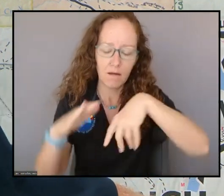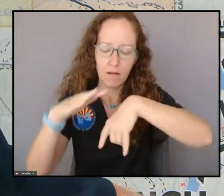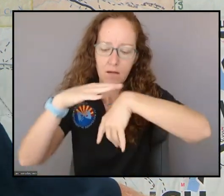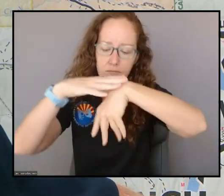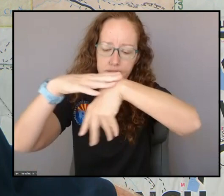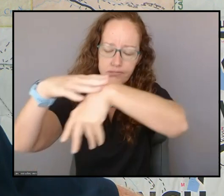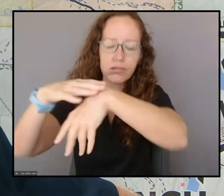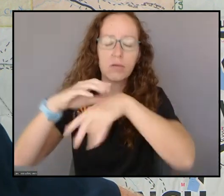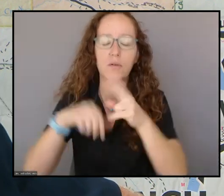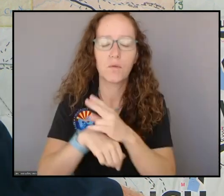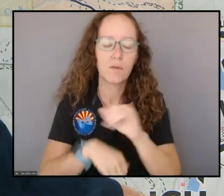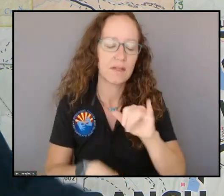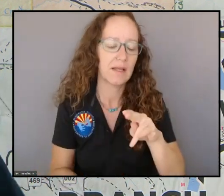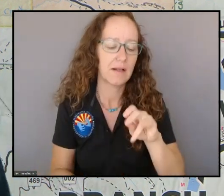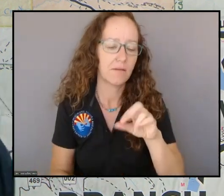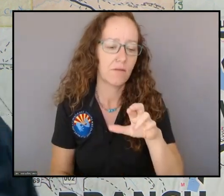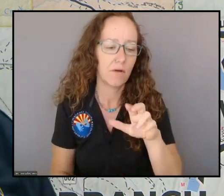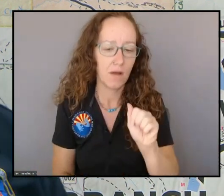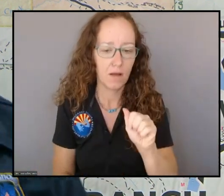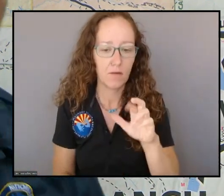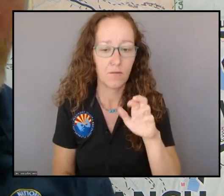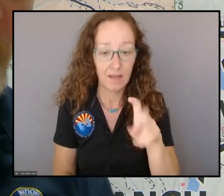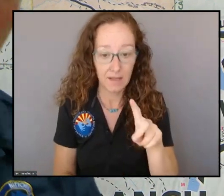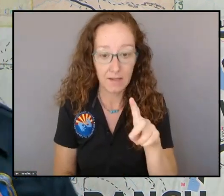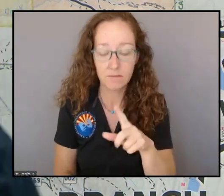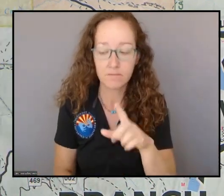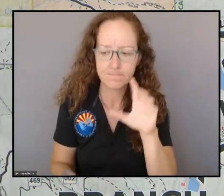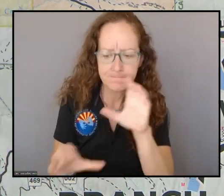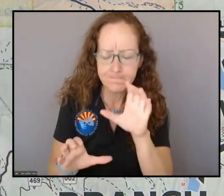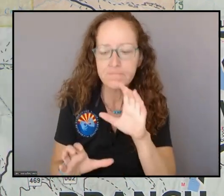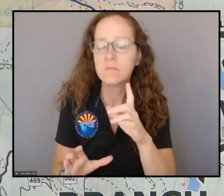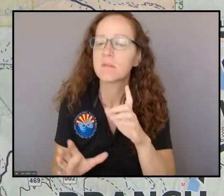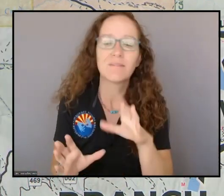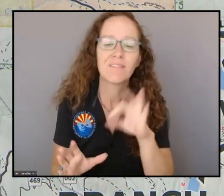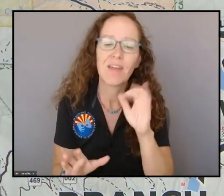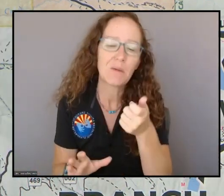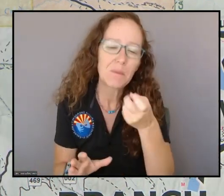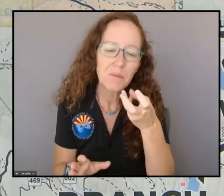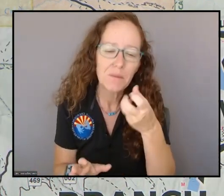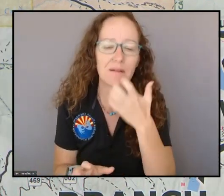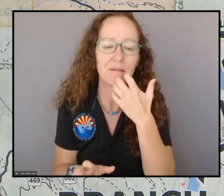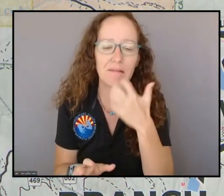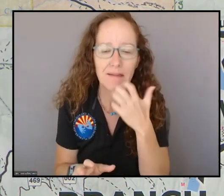we're feeling pretty good that that's going to hold pretty well. Another thing that we're focusing on on the west side is: